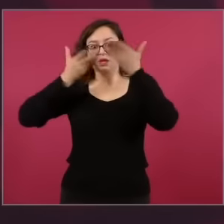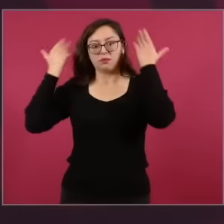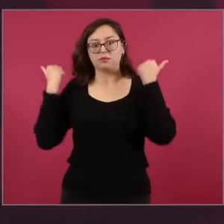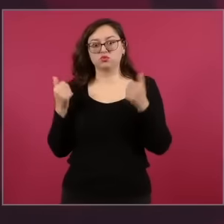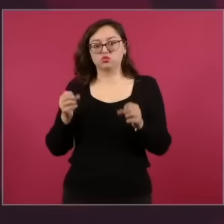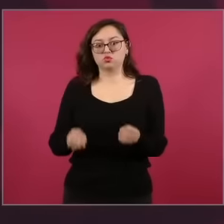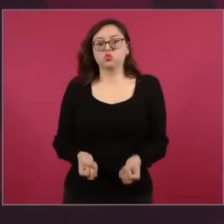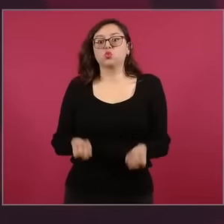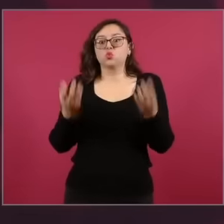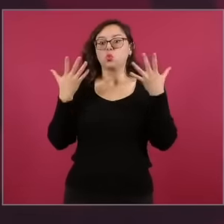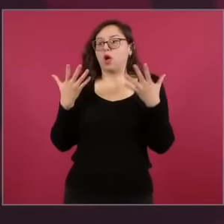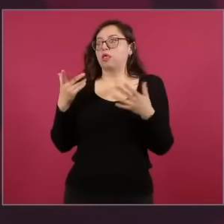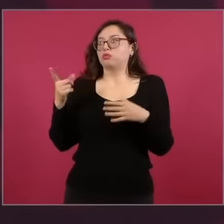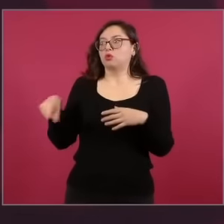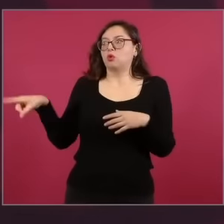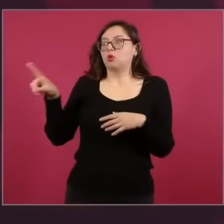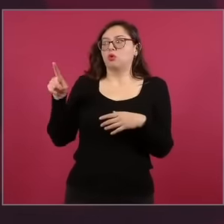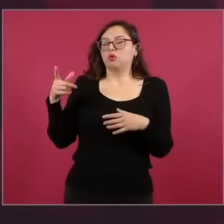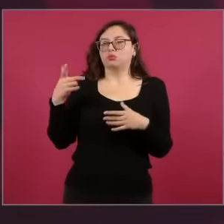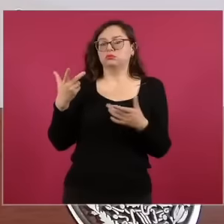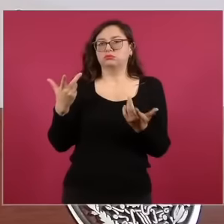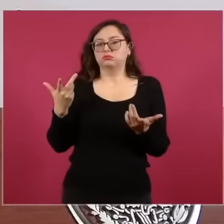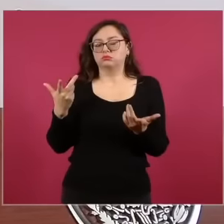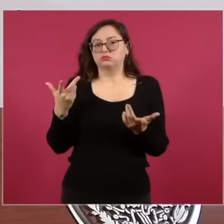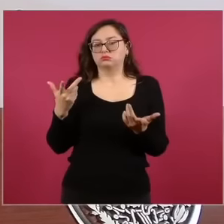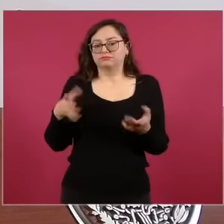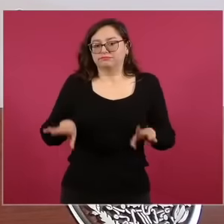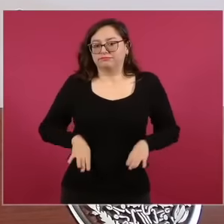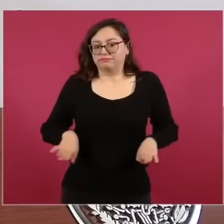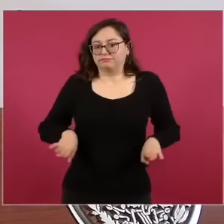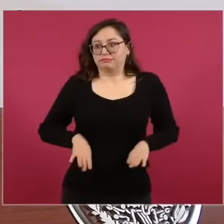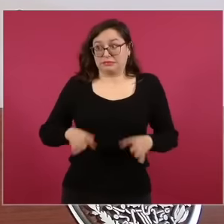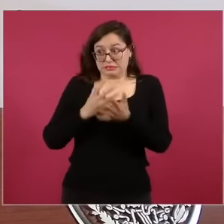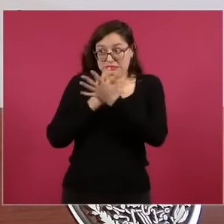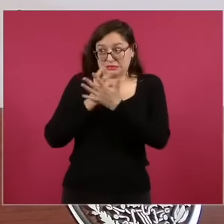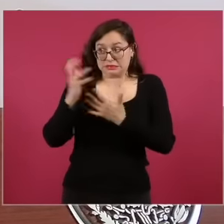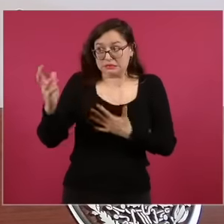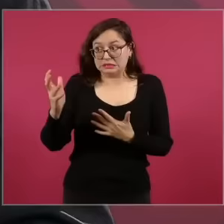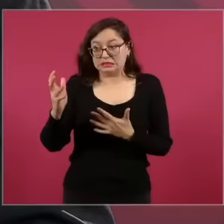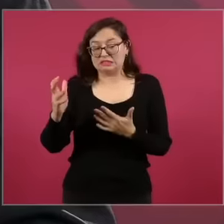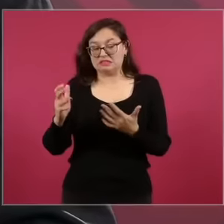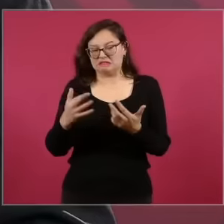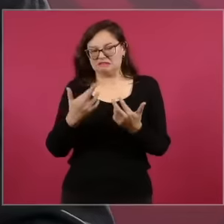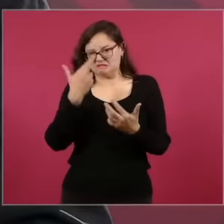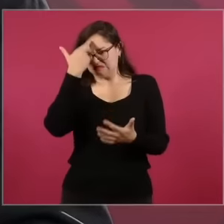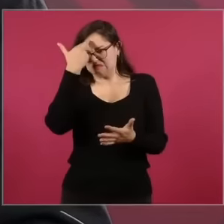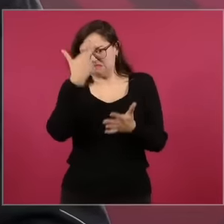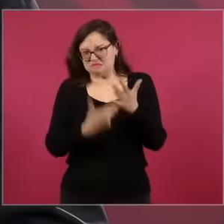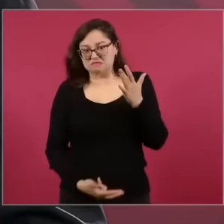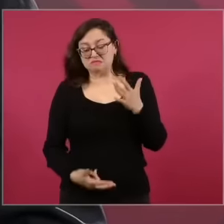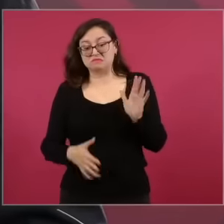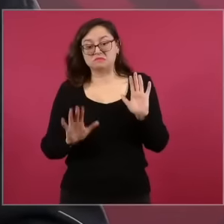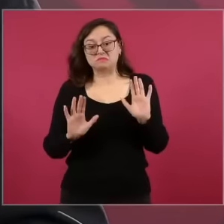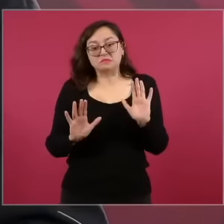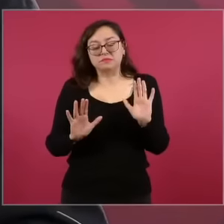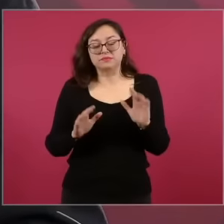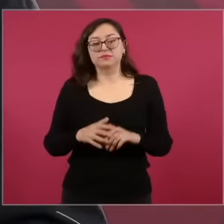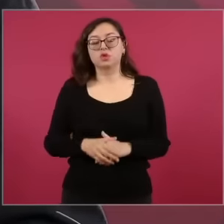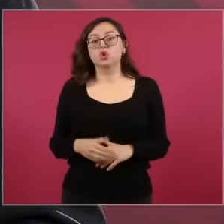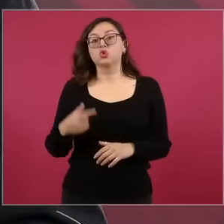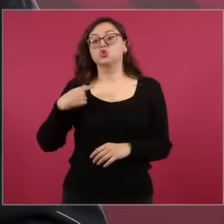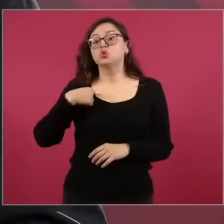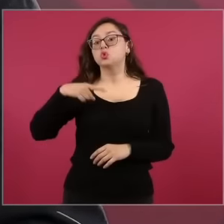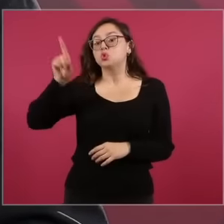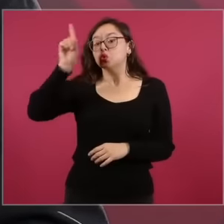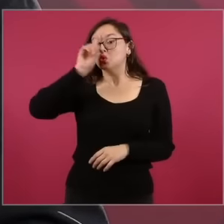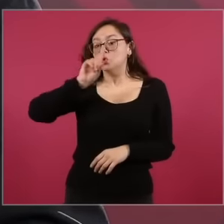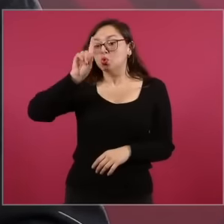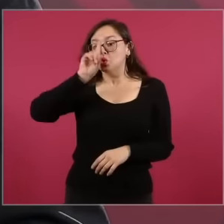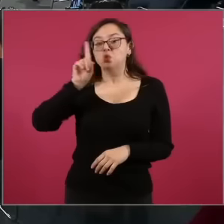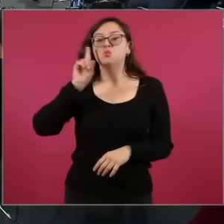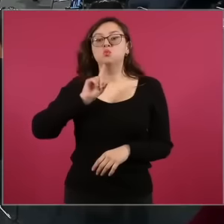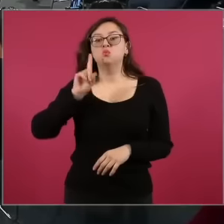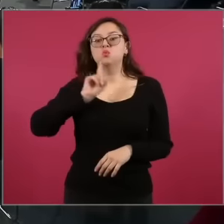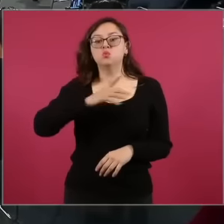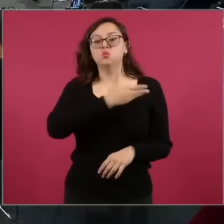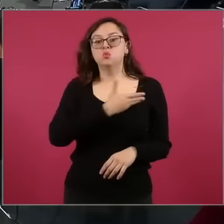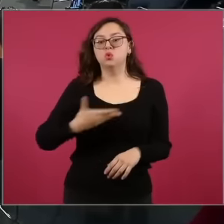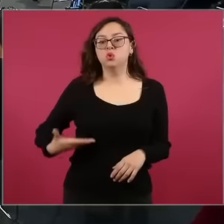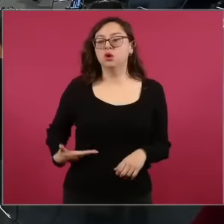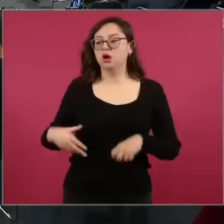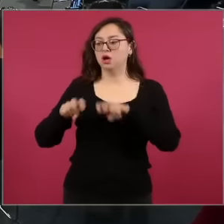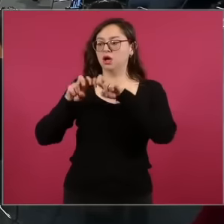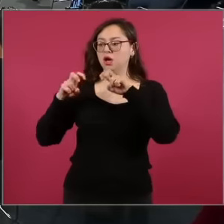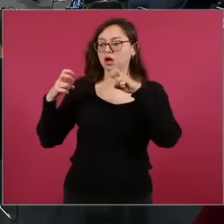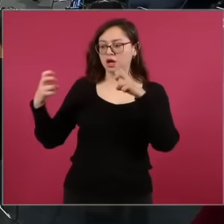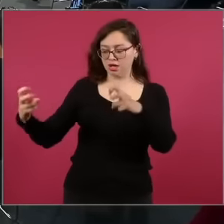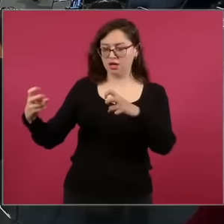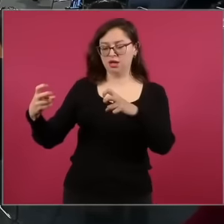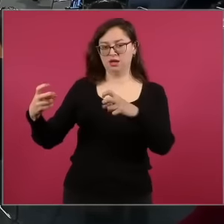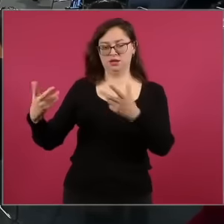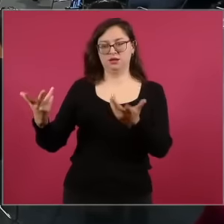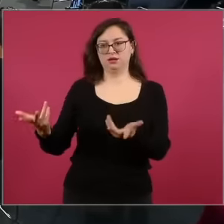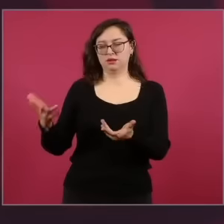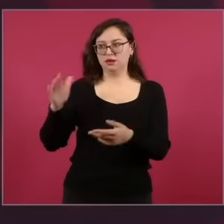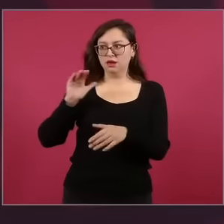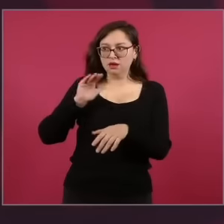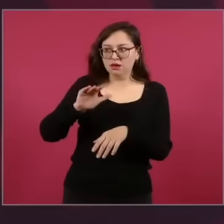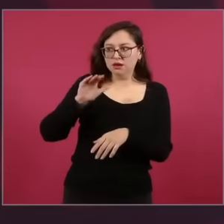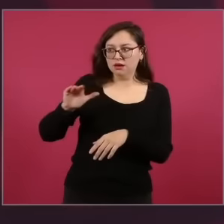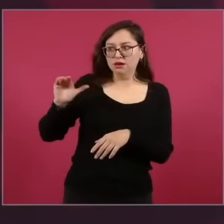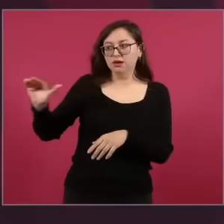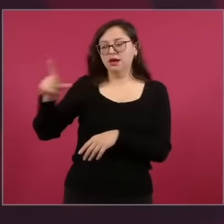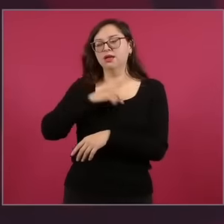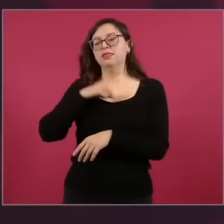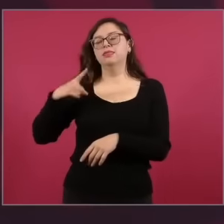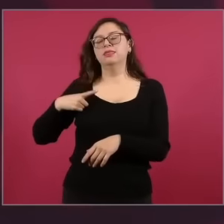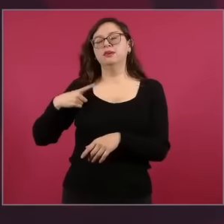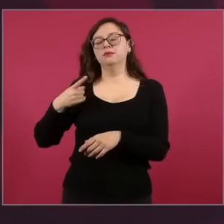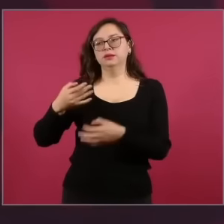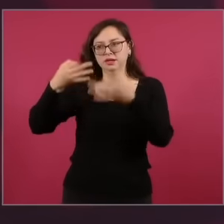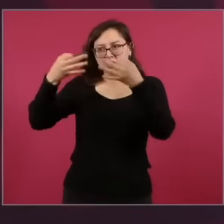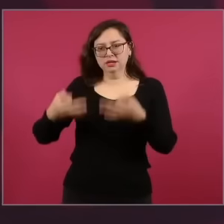I would advise Minister Pineapple to the rest of the ministers to act responsibly,